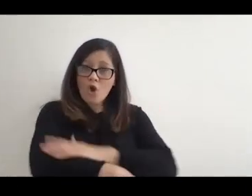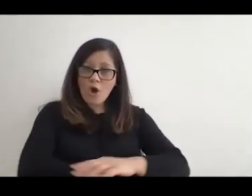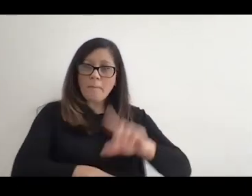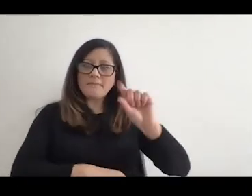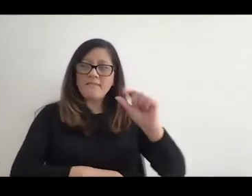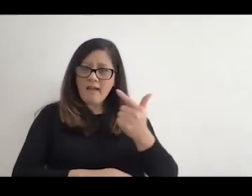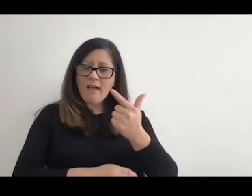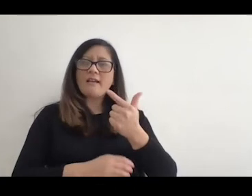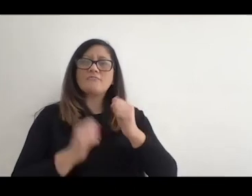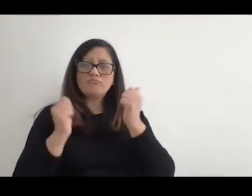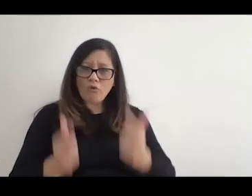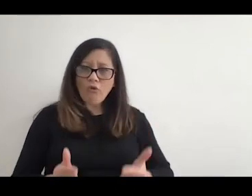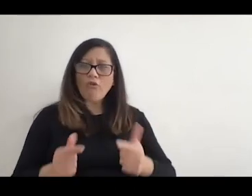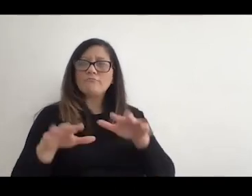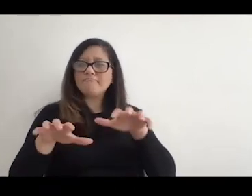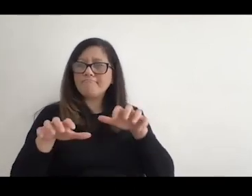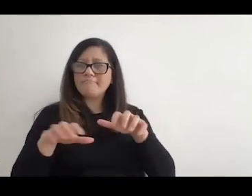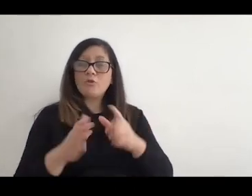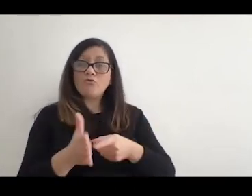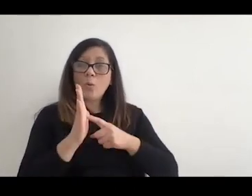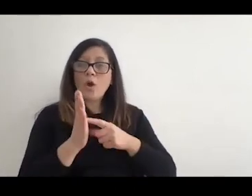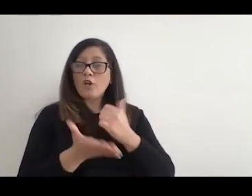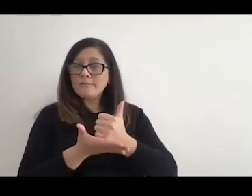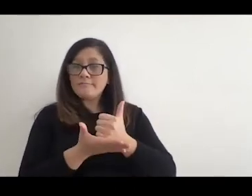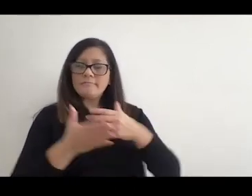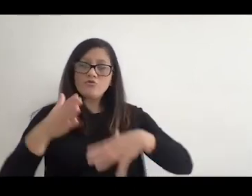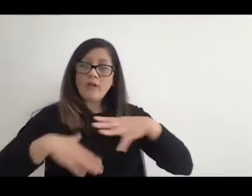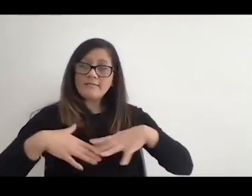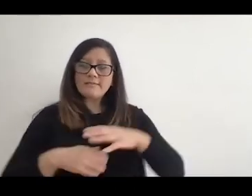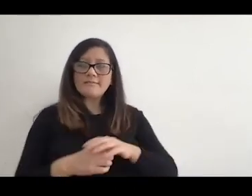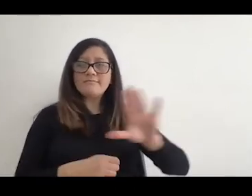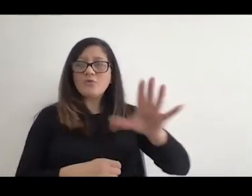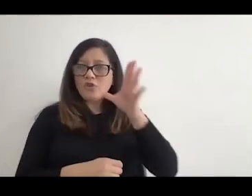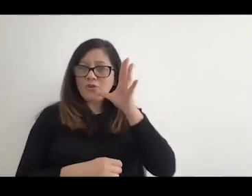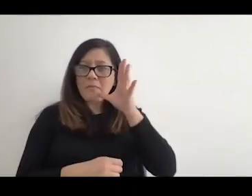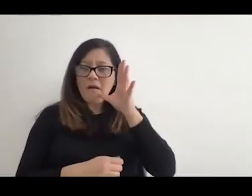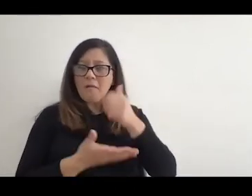has to have assistance dressing. Her mom is her dresser and I know